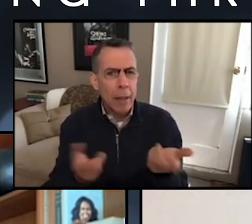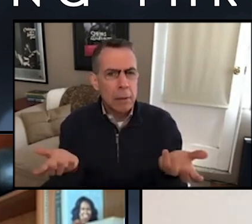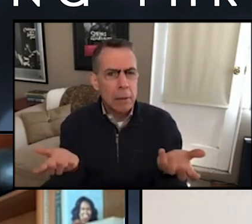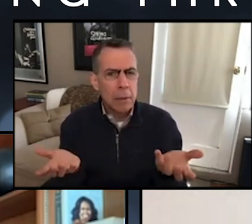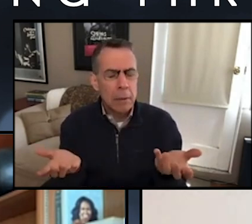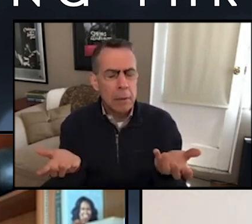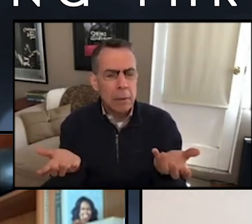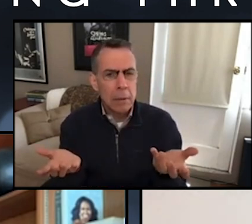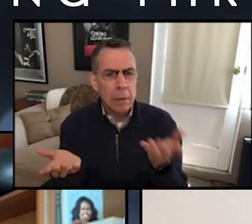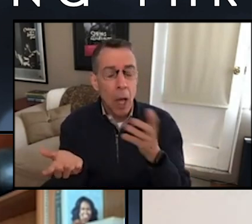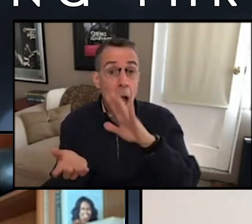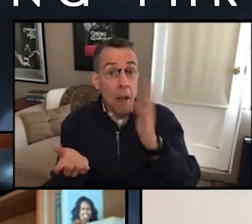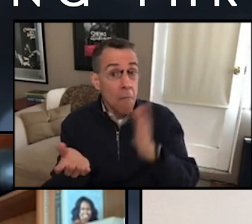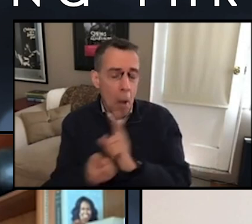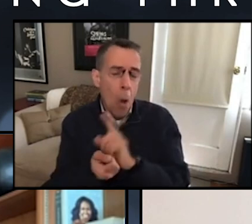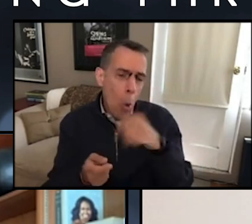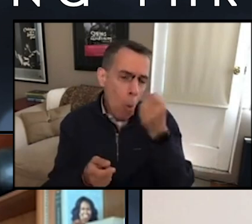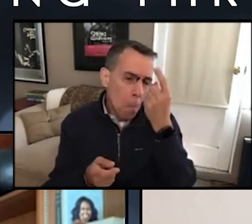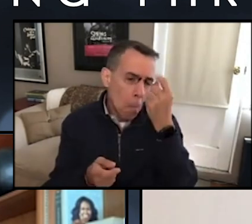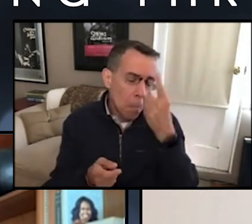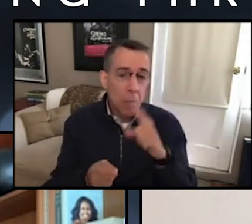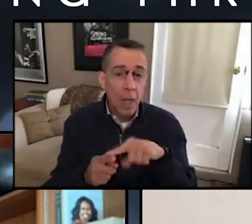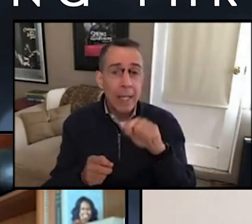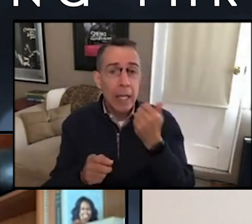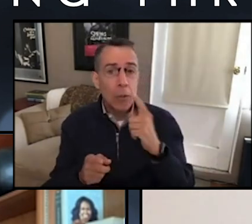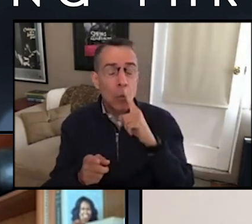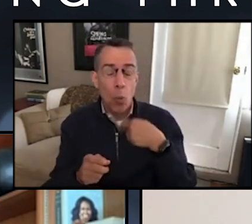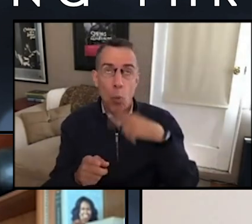you've never met us, you know, another thing that stands out to me so much